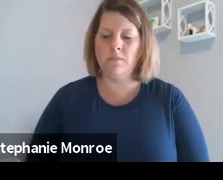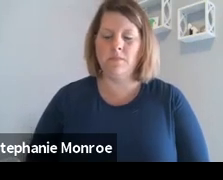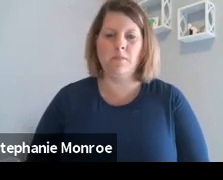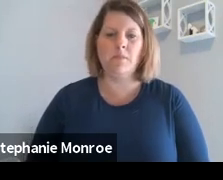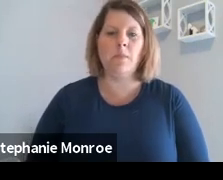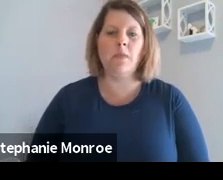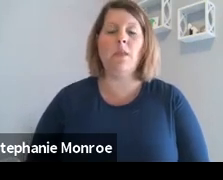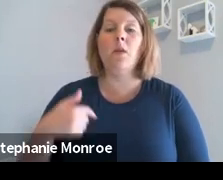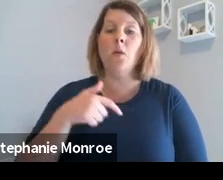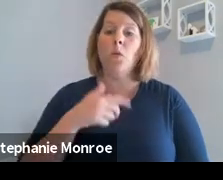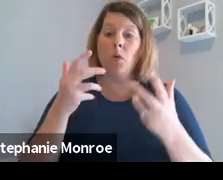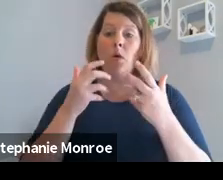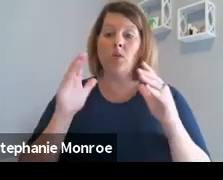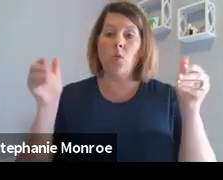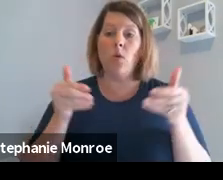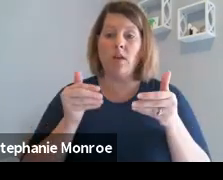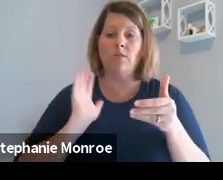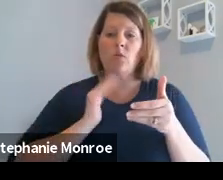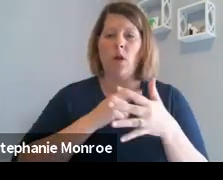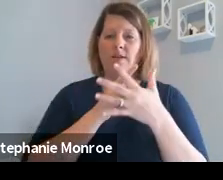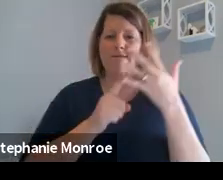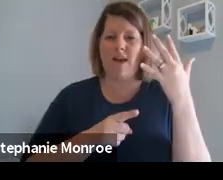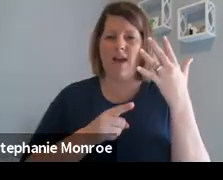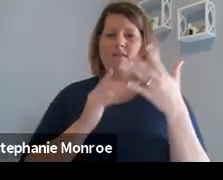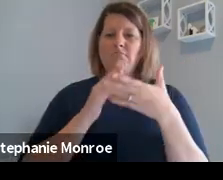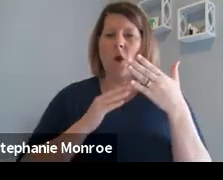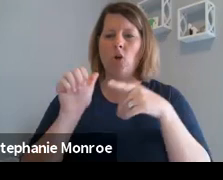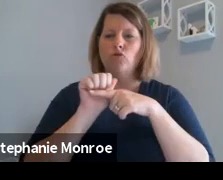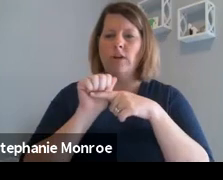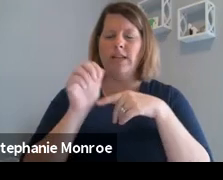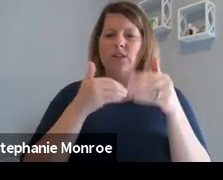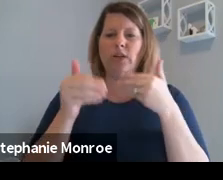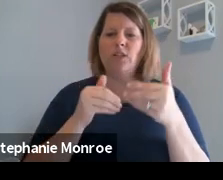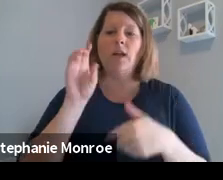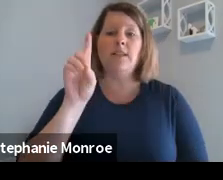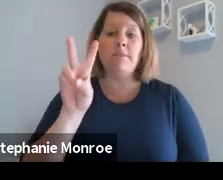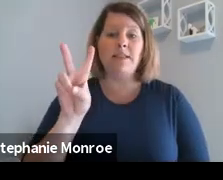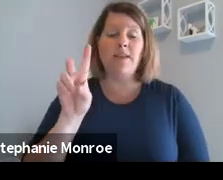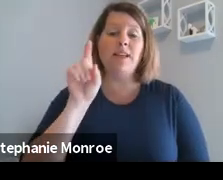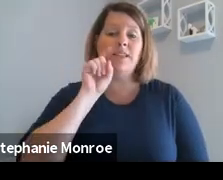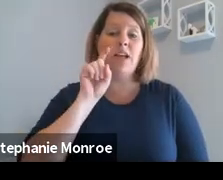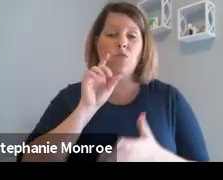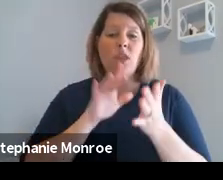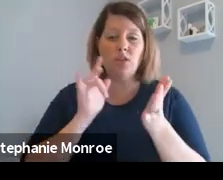[Presenter] We would like to welcome you to our five-part training series on domestic violence, sexual assault, and disability. This series is brought to you